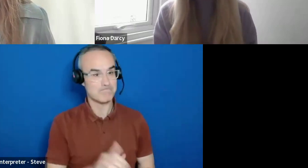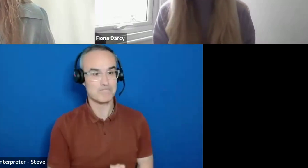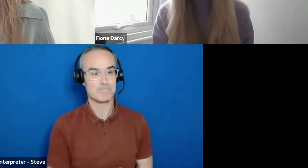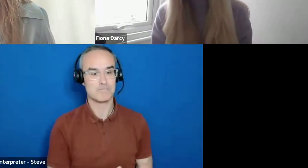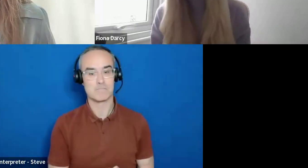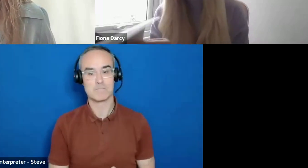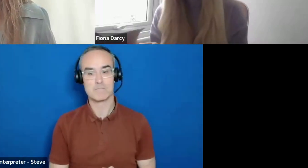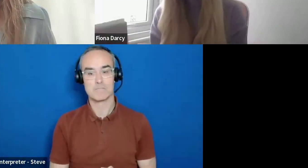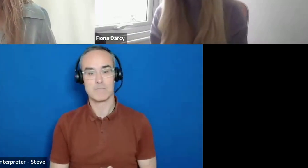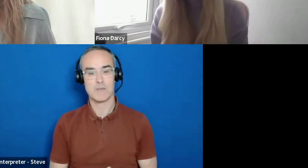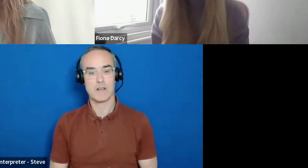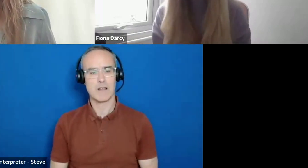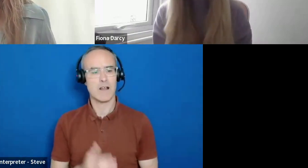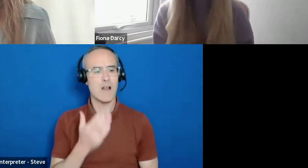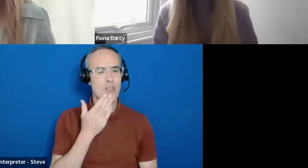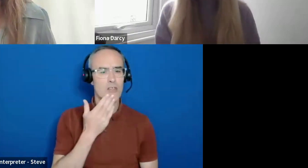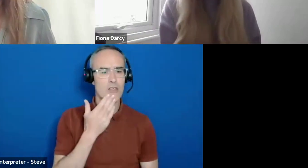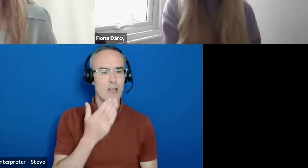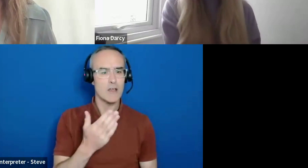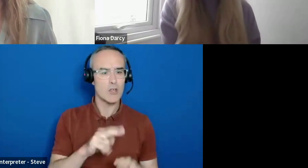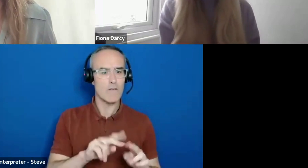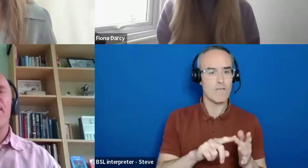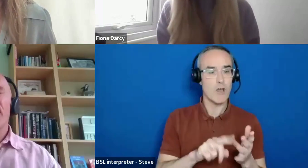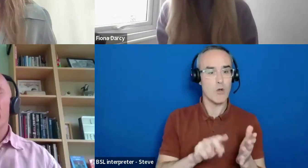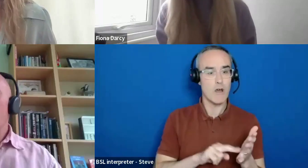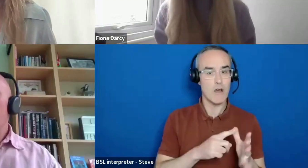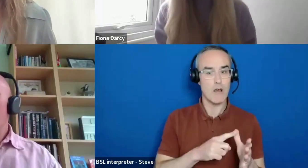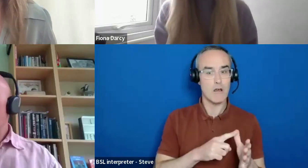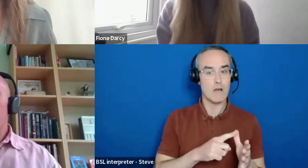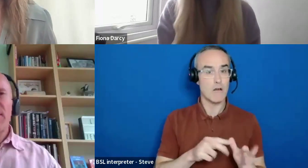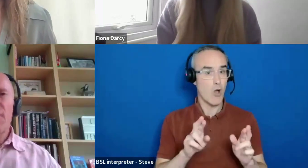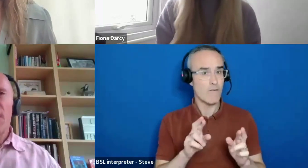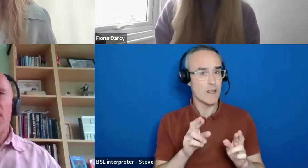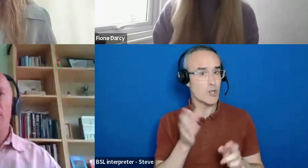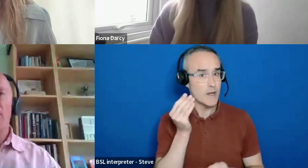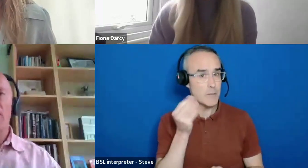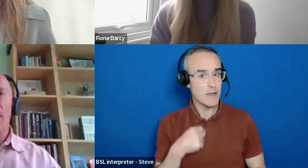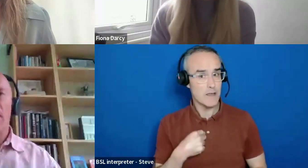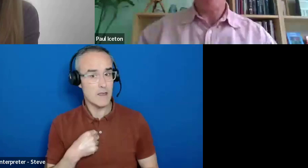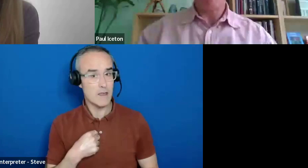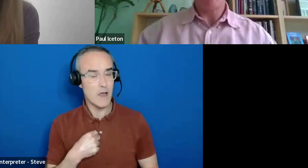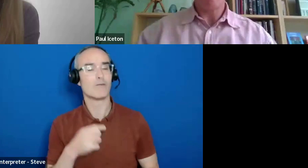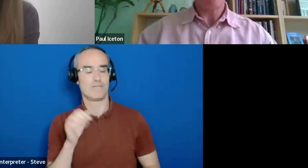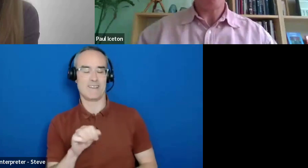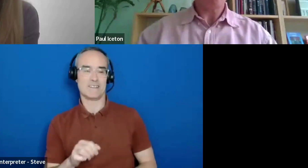Paul: Thank you, Fiona. Can you, can you hear me? Fiona: Yeah. Paul: So, so my name's Paul,